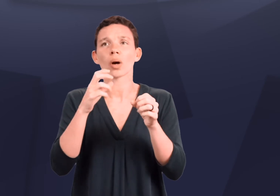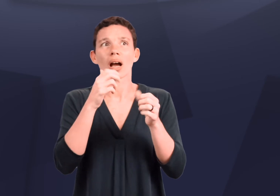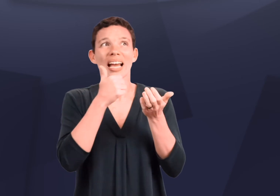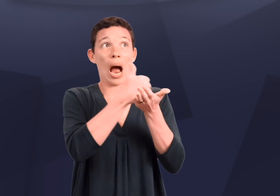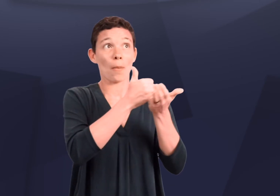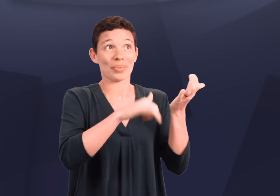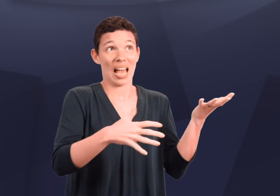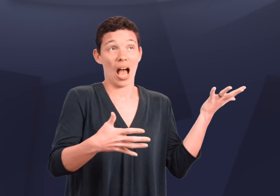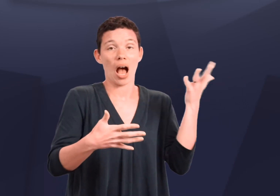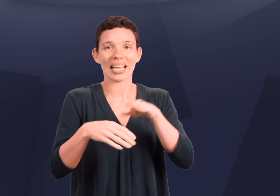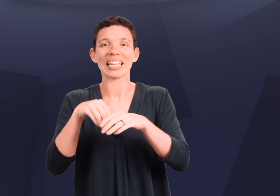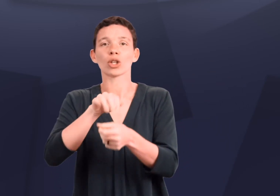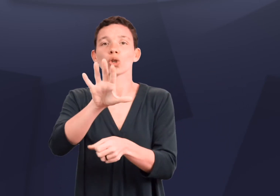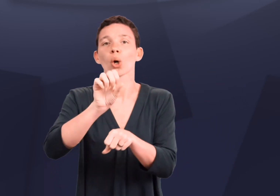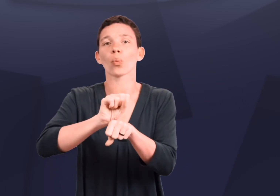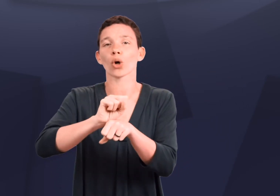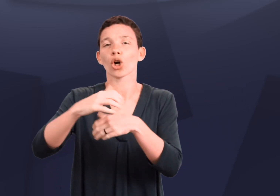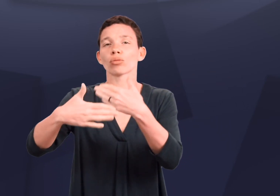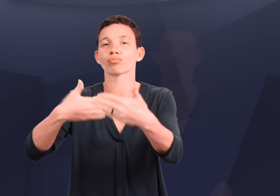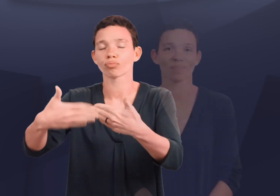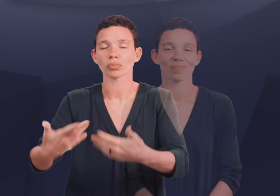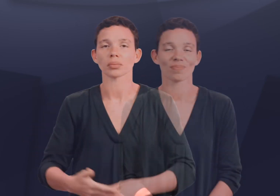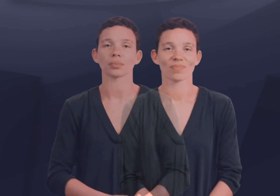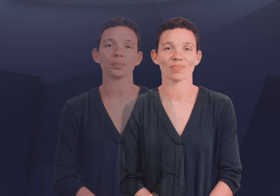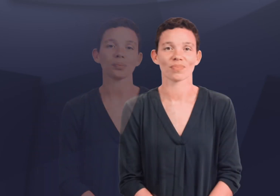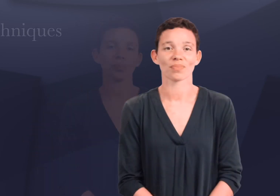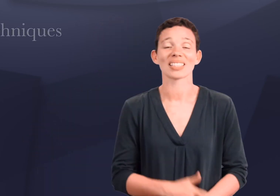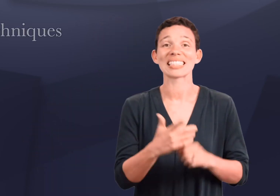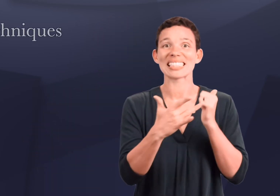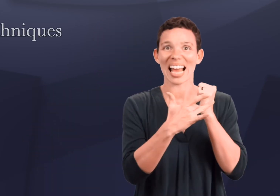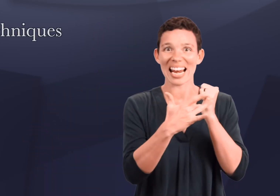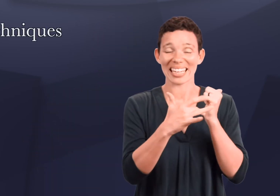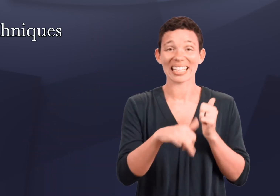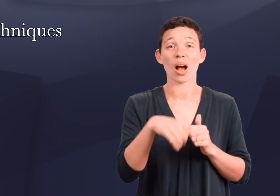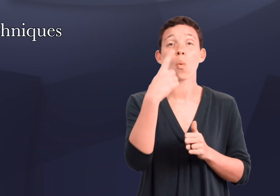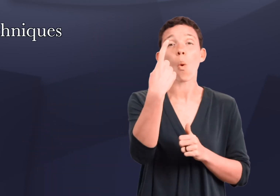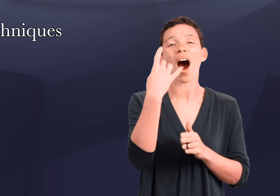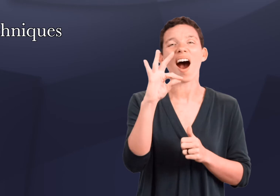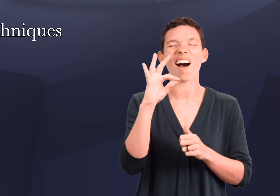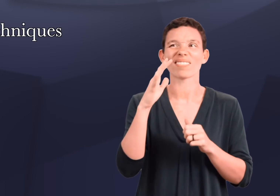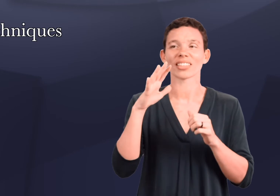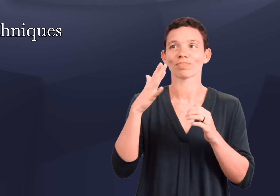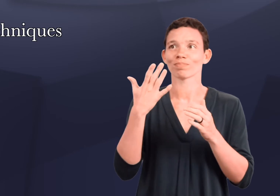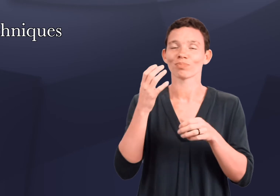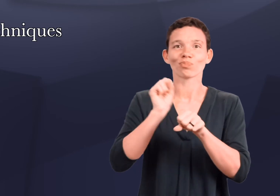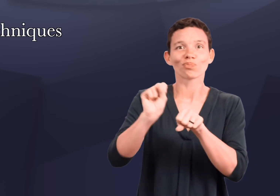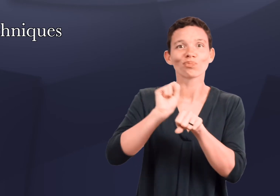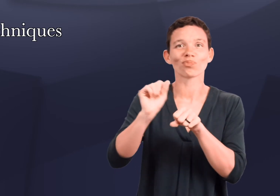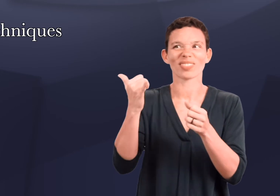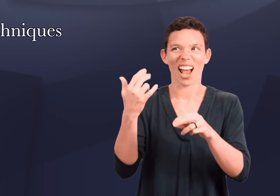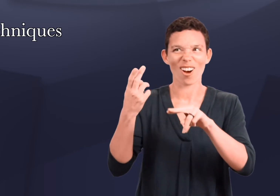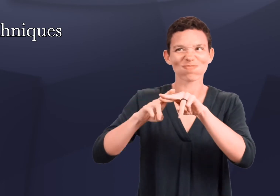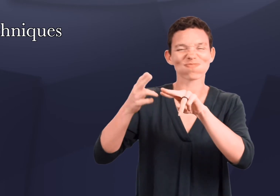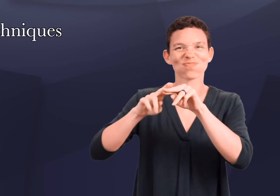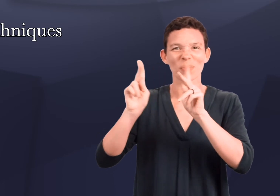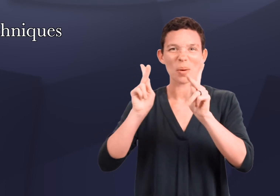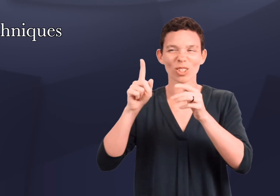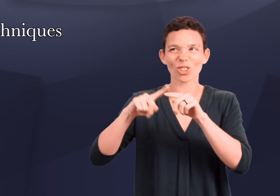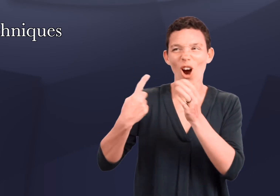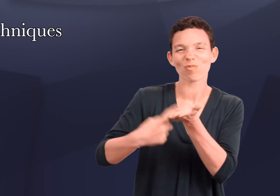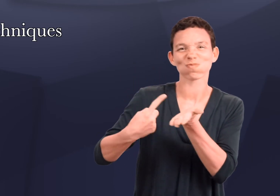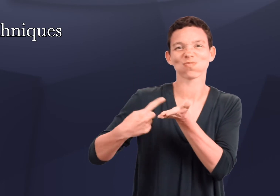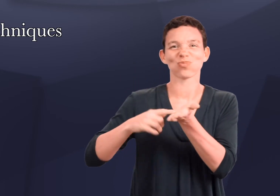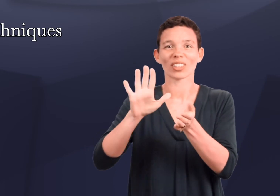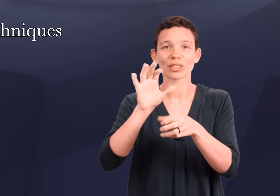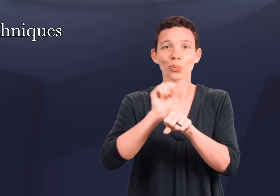One of the techniques that is being more frequently discussed comes